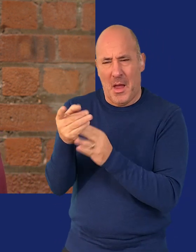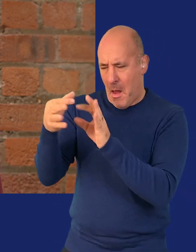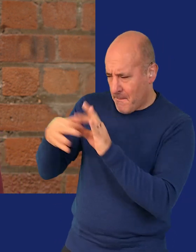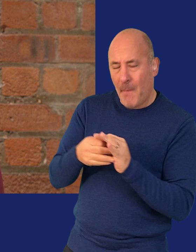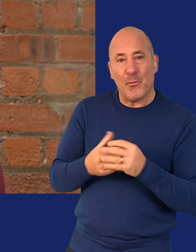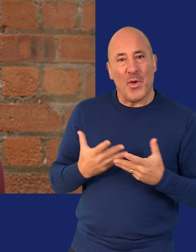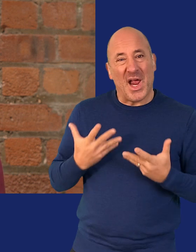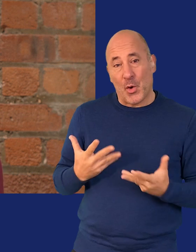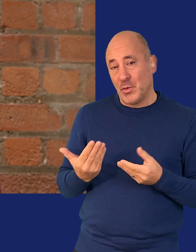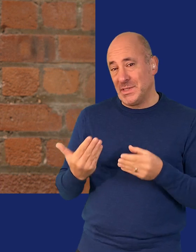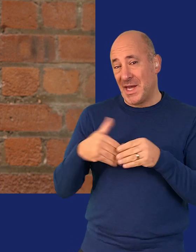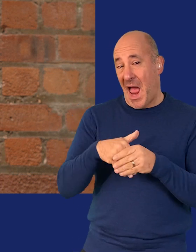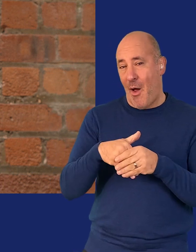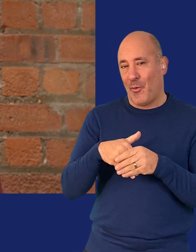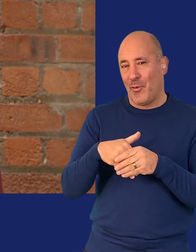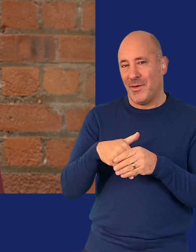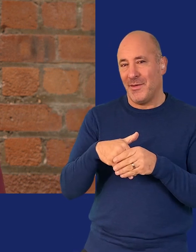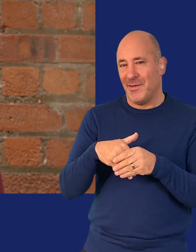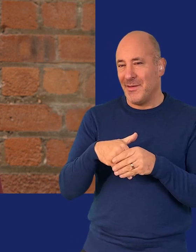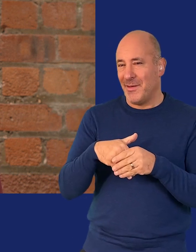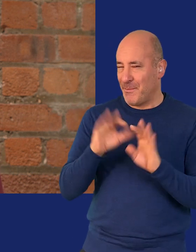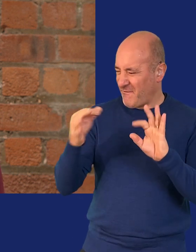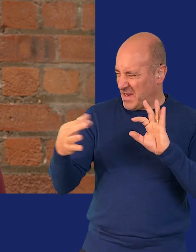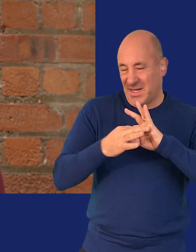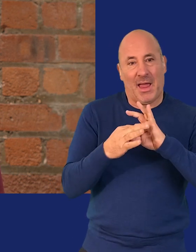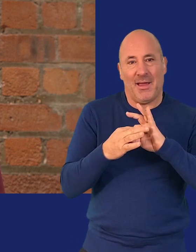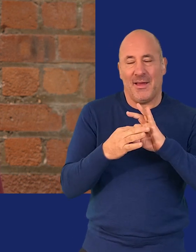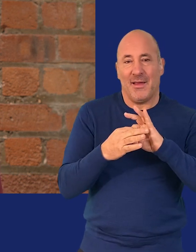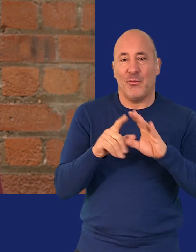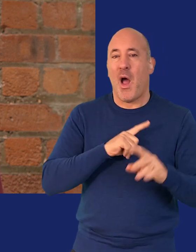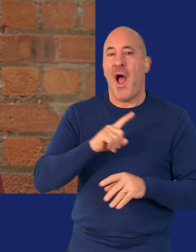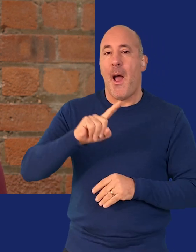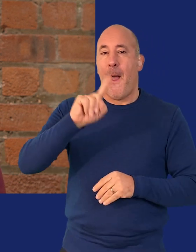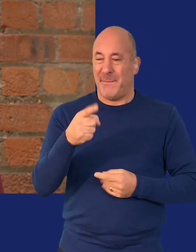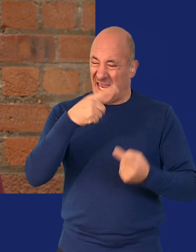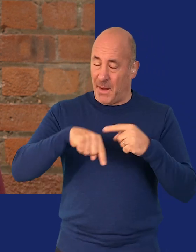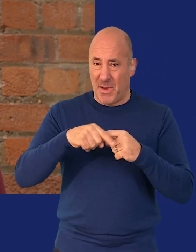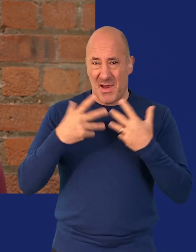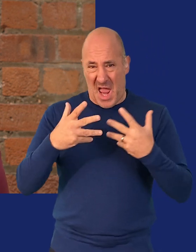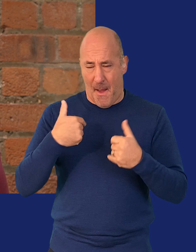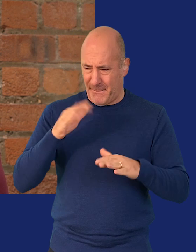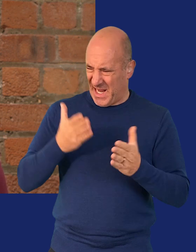of ties in with Include Now, doesn't it?